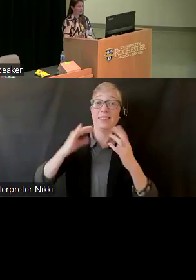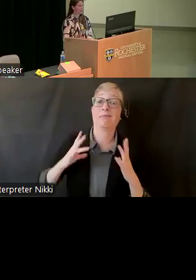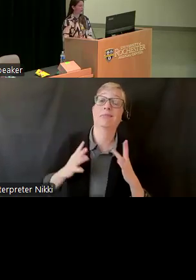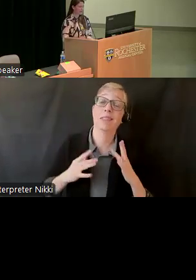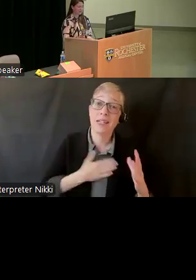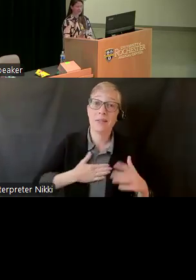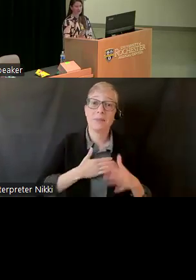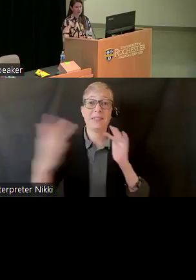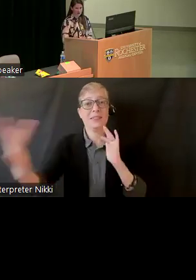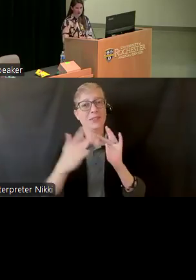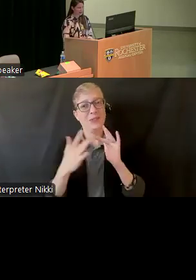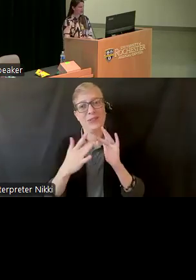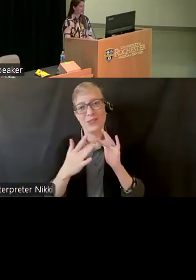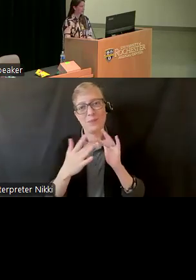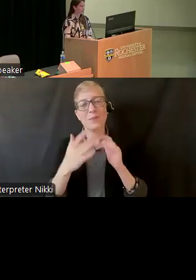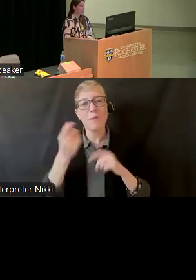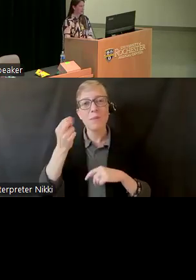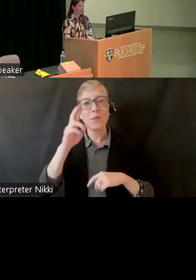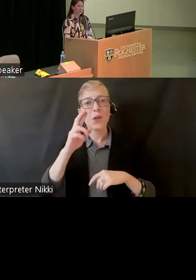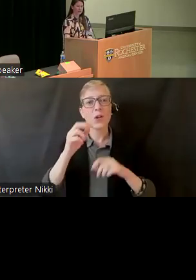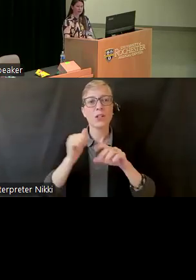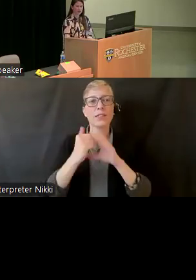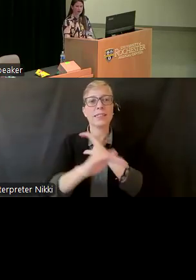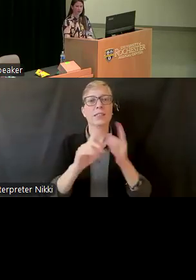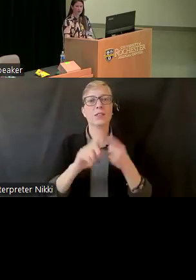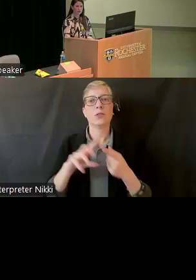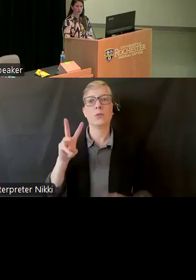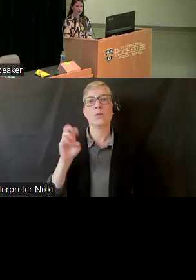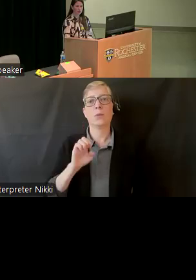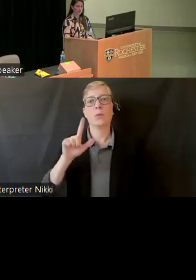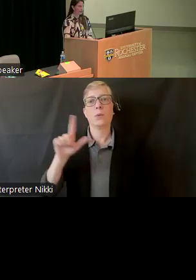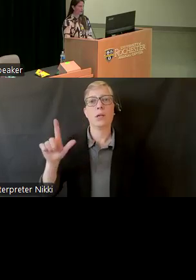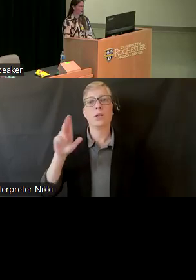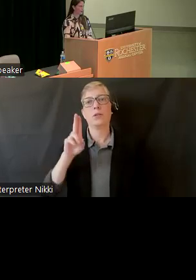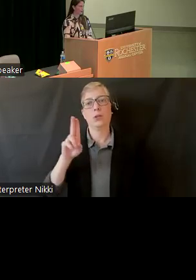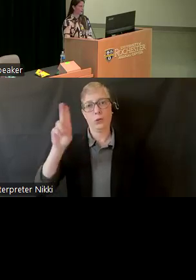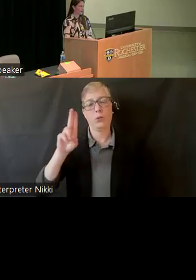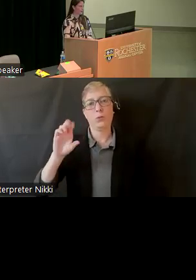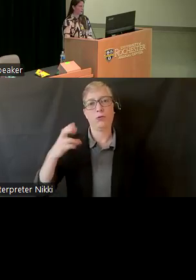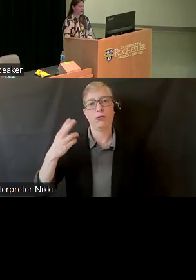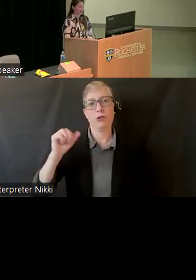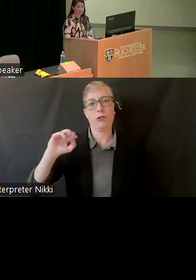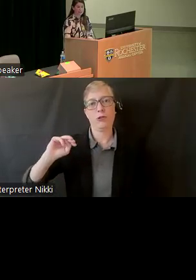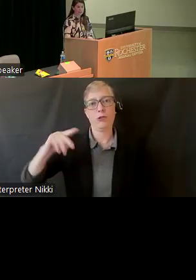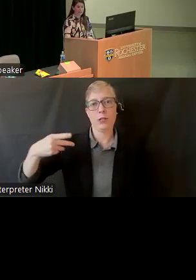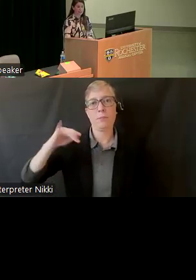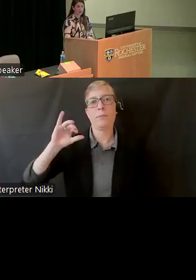me to your well you champions uh to let us know how we can support you uh and and ideas that you